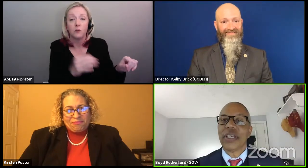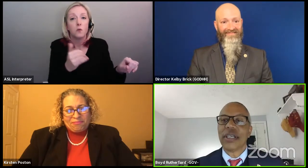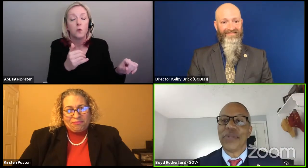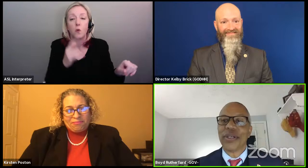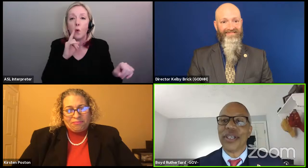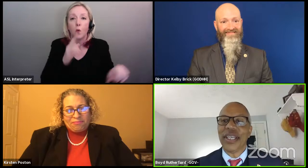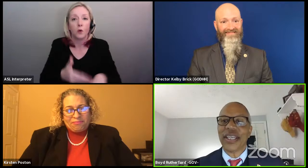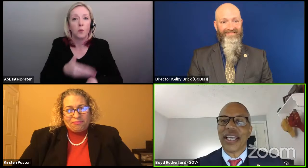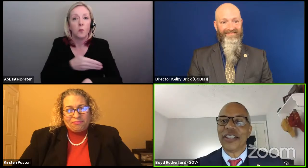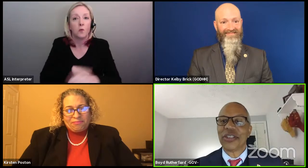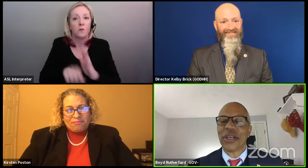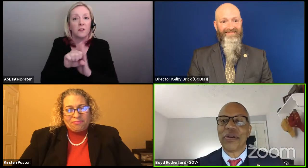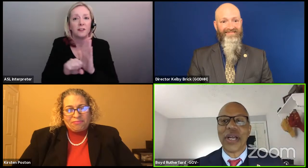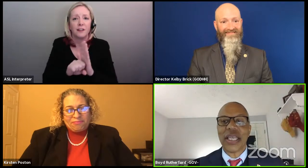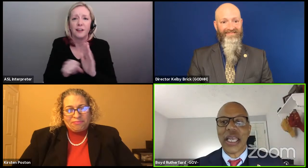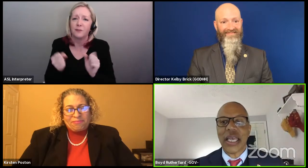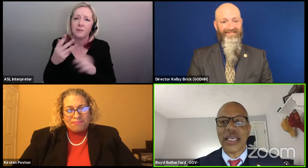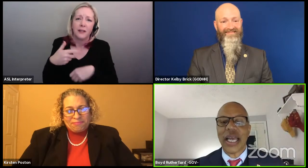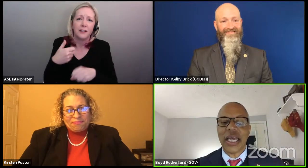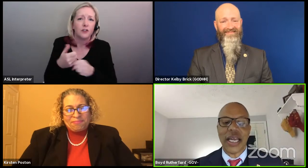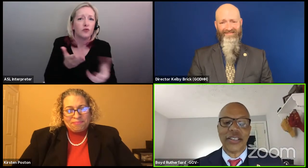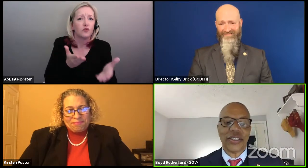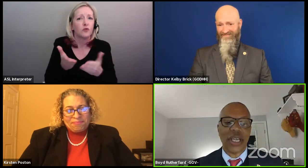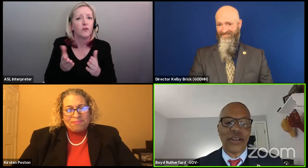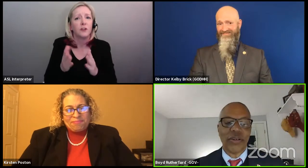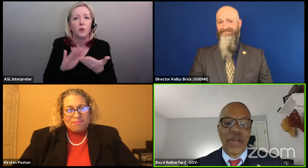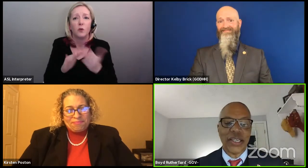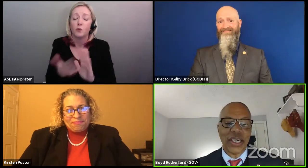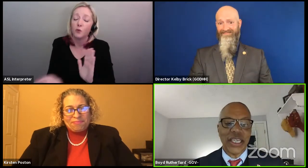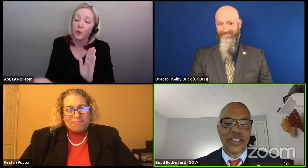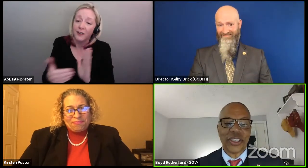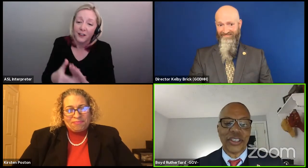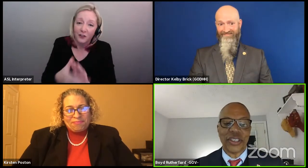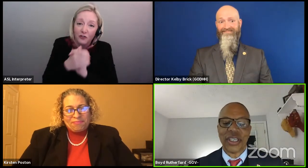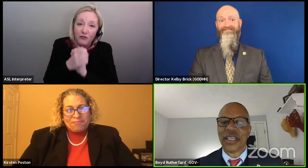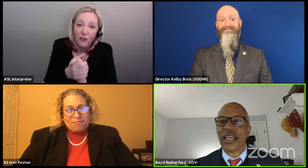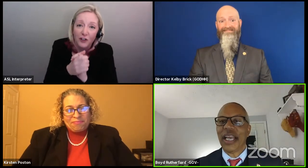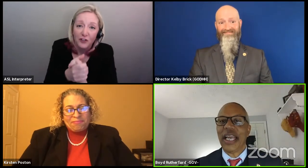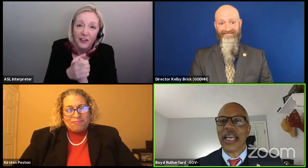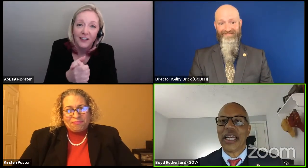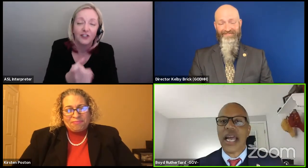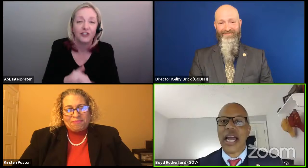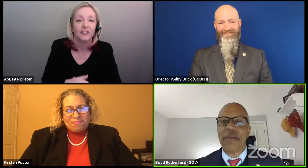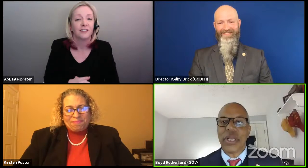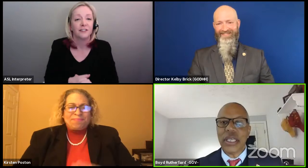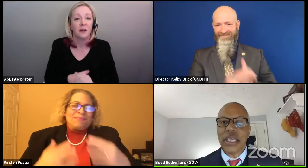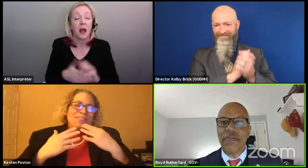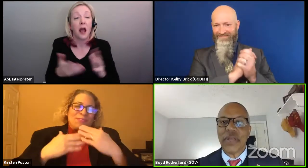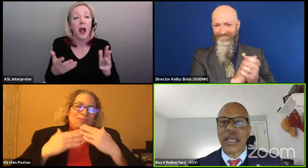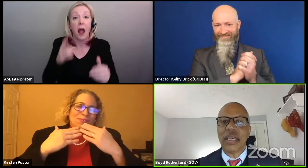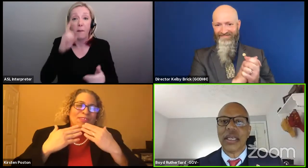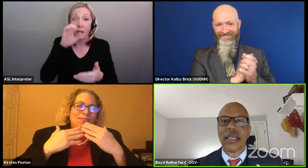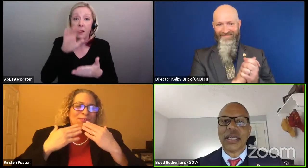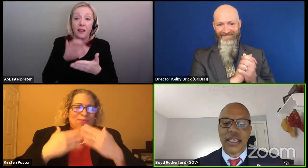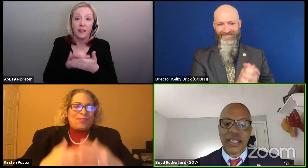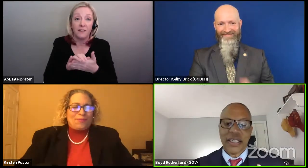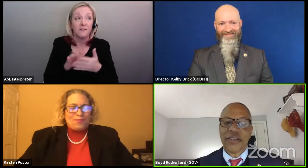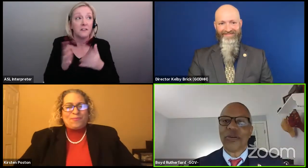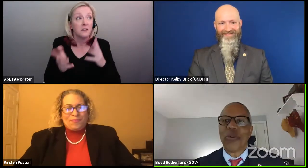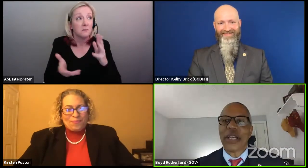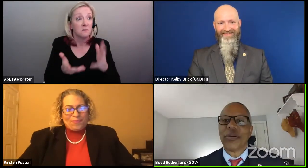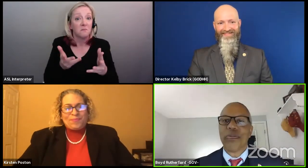the community. So again, I would like to say congratulations, and I believe that Director